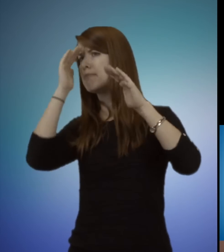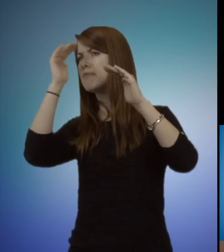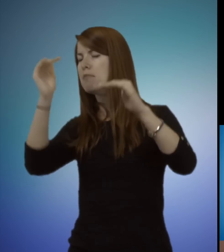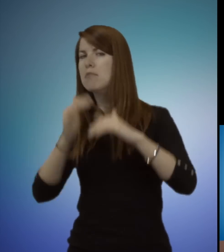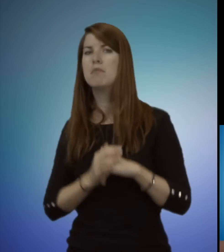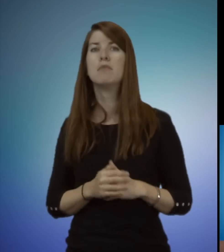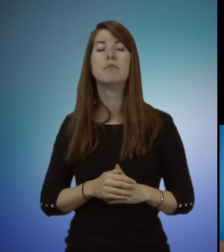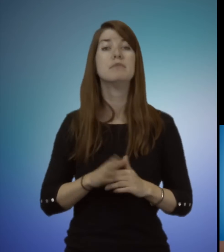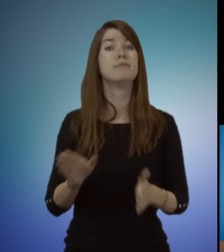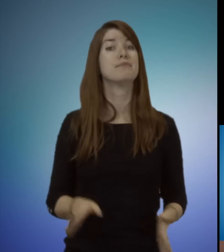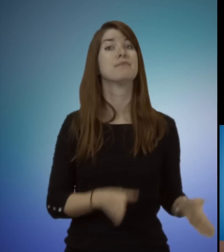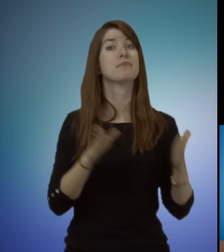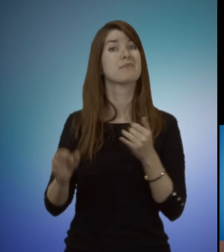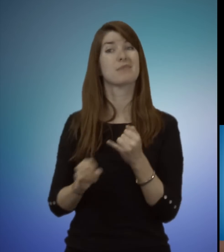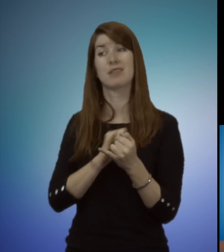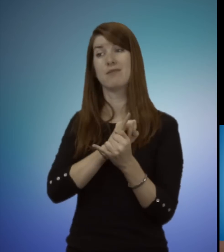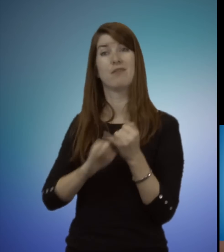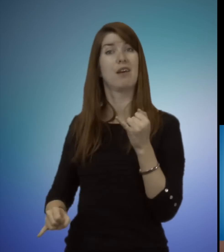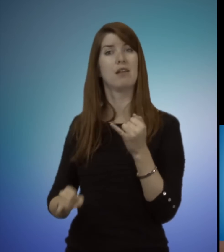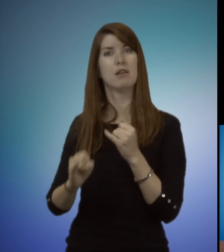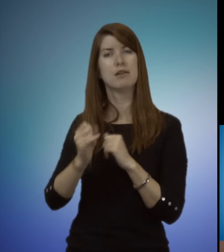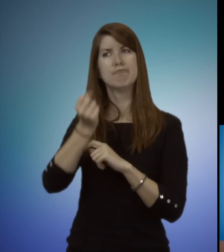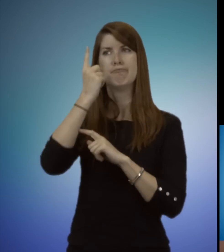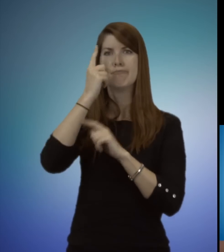and finally, know the laws and your rights.